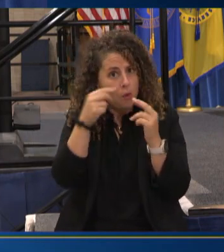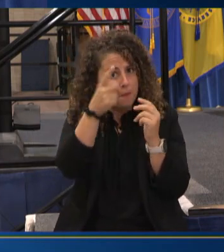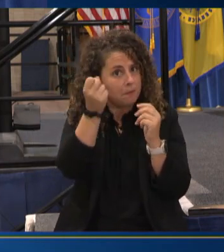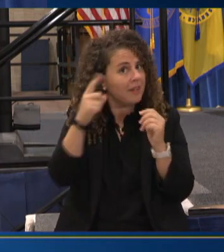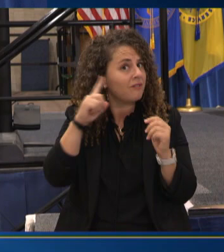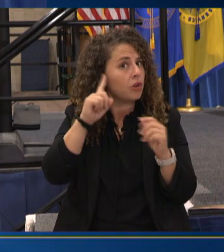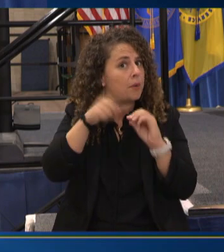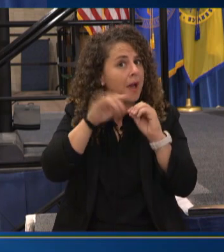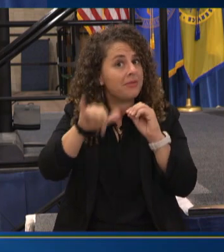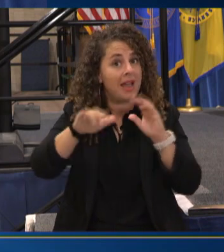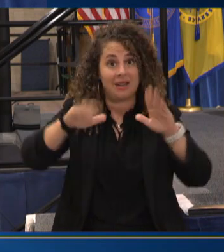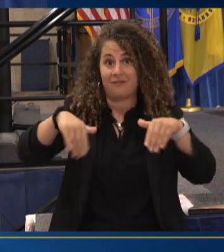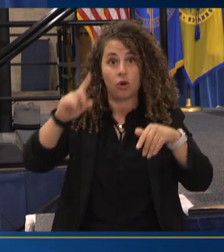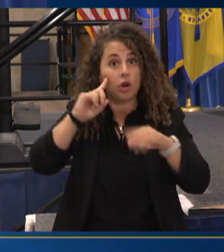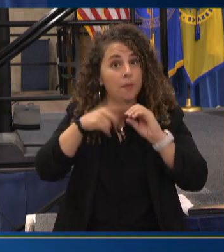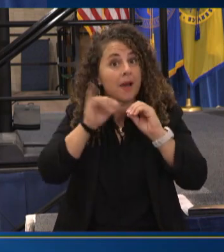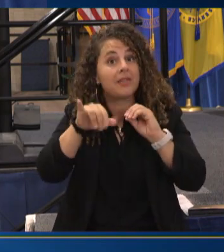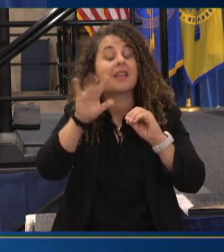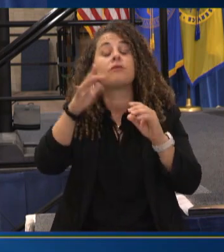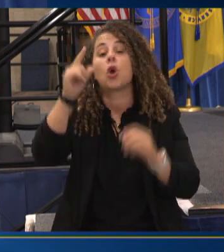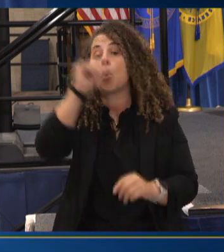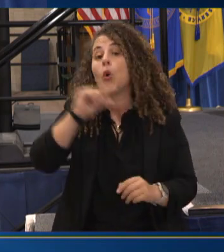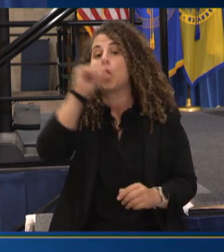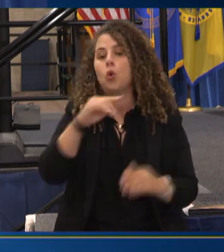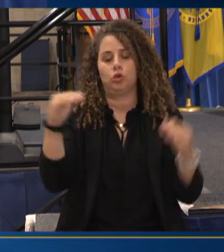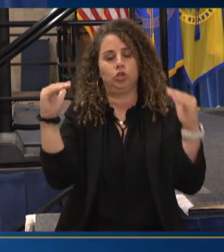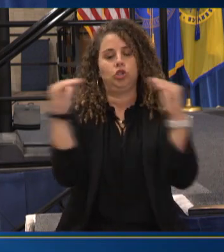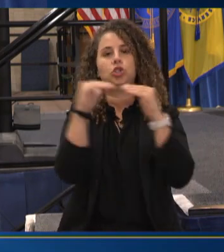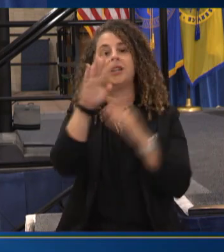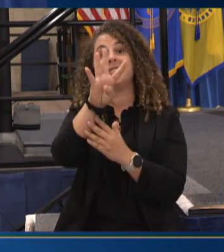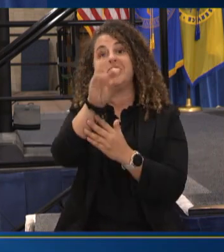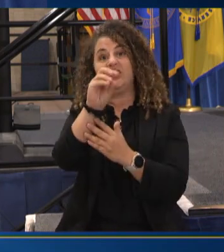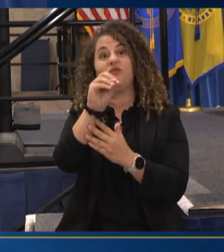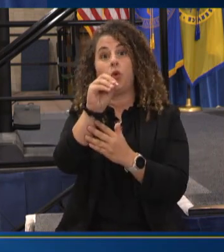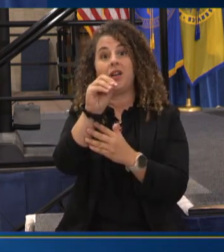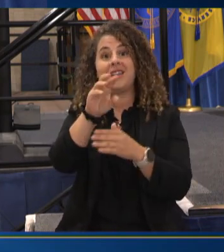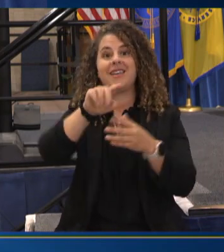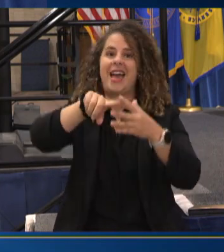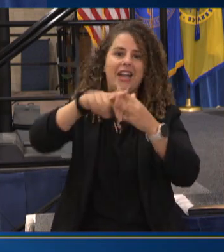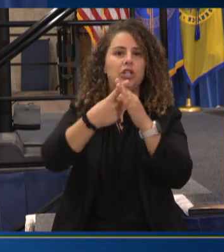And if you haven't, if you go and Google the justice 40 initiative program